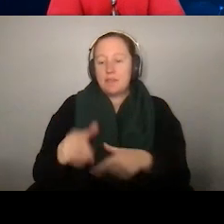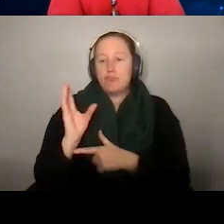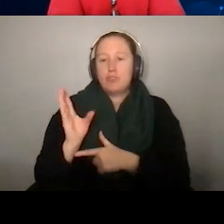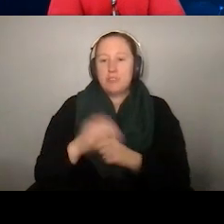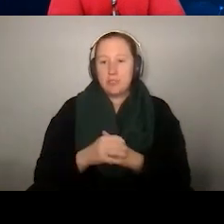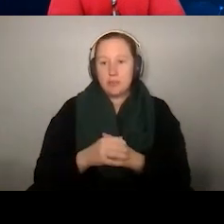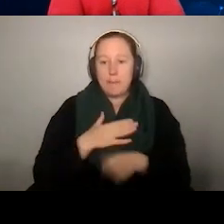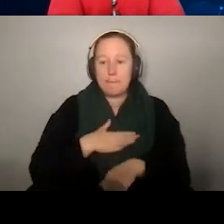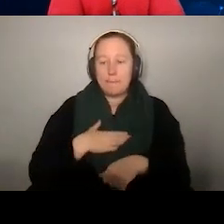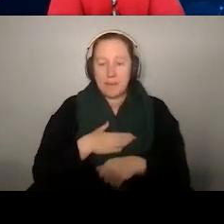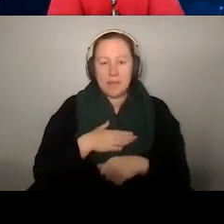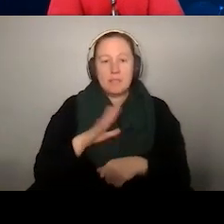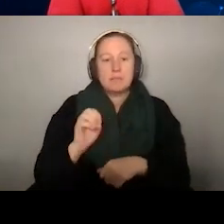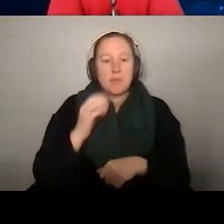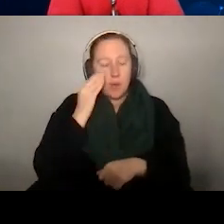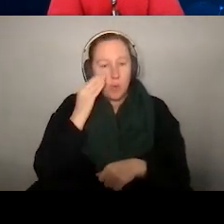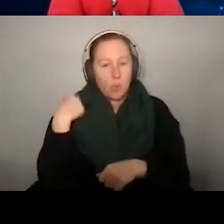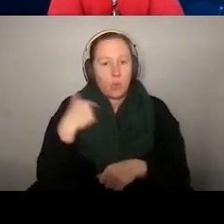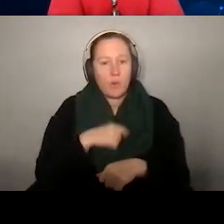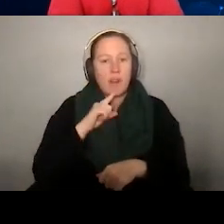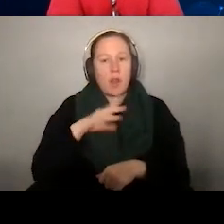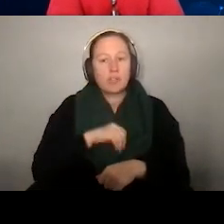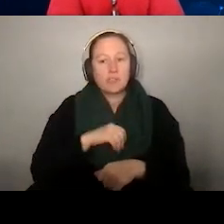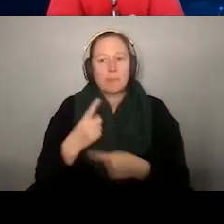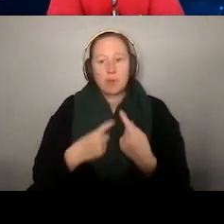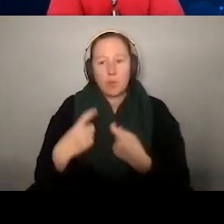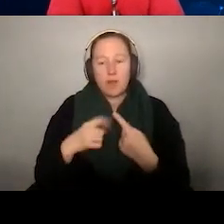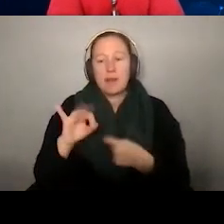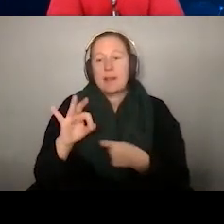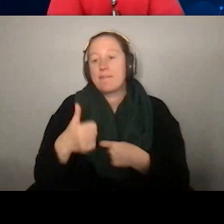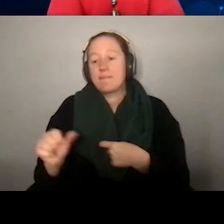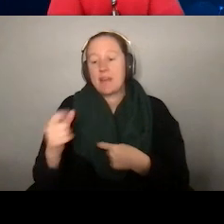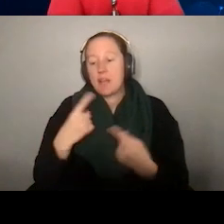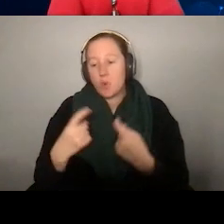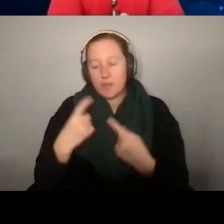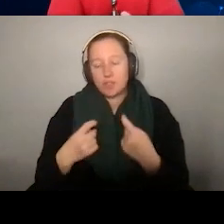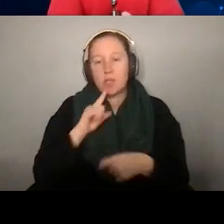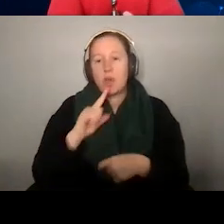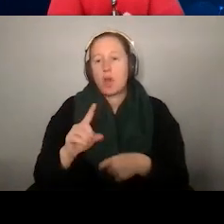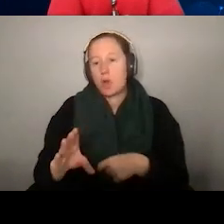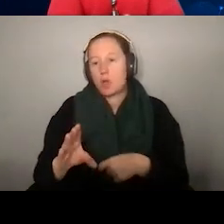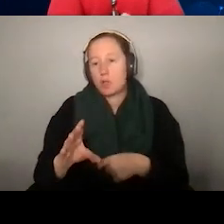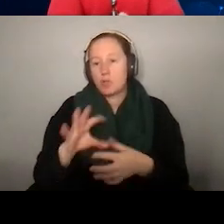Please be aware that we are accepting questions. If you have any questions that are direct to your university,